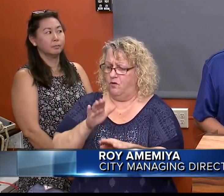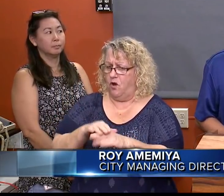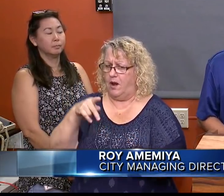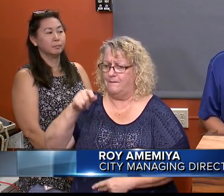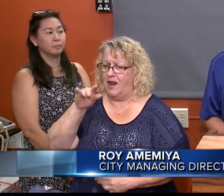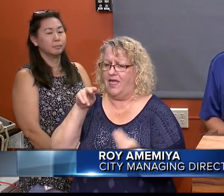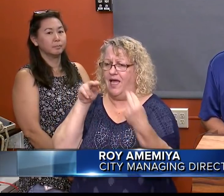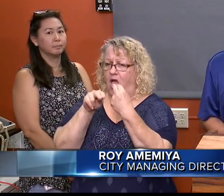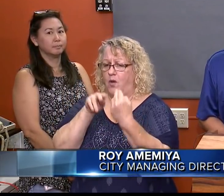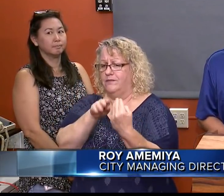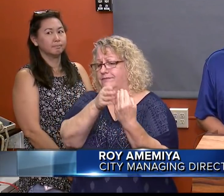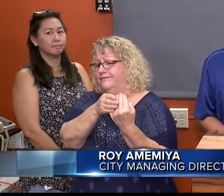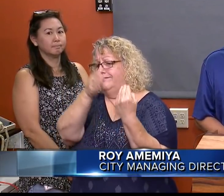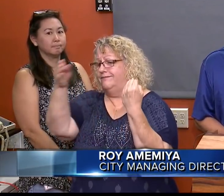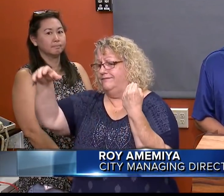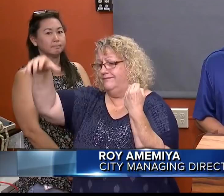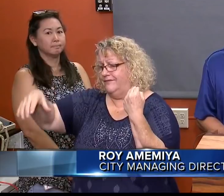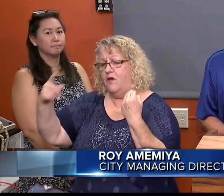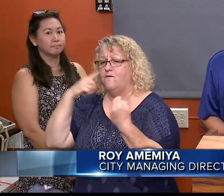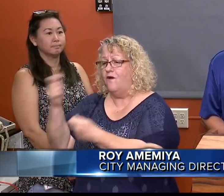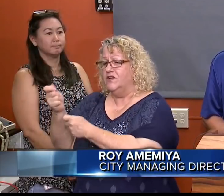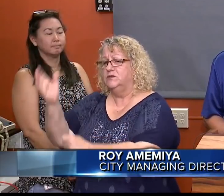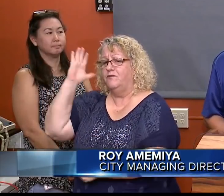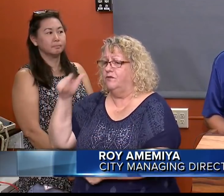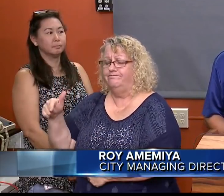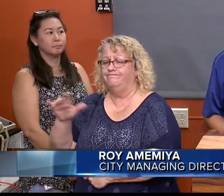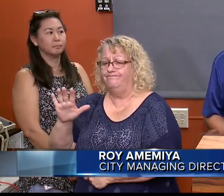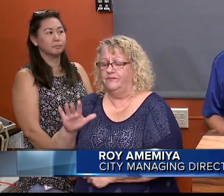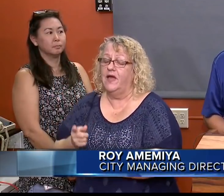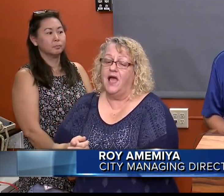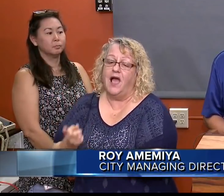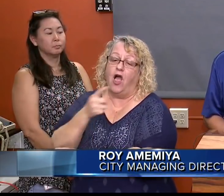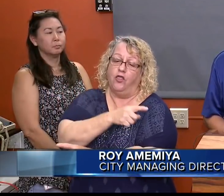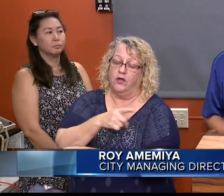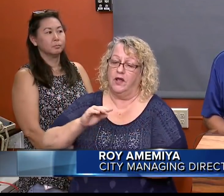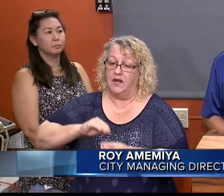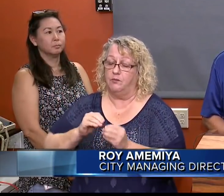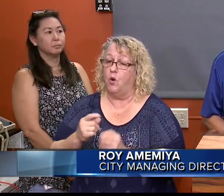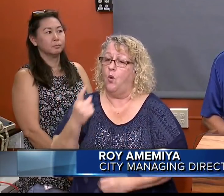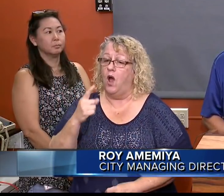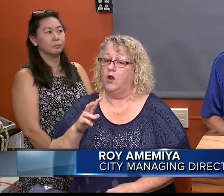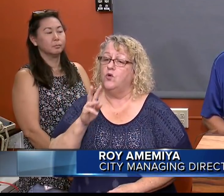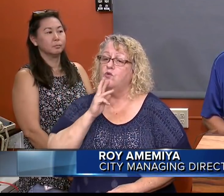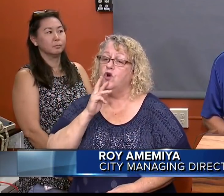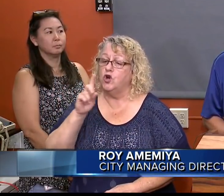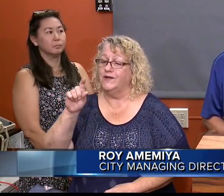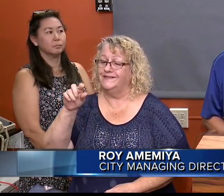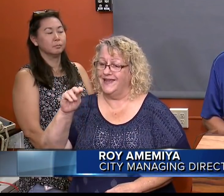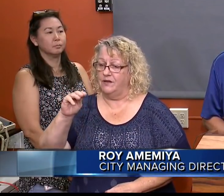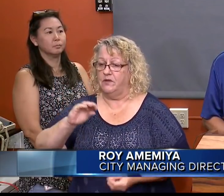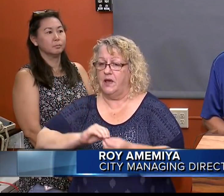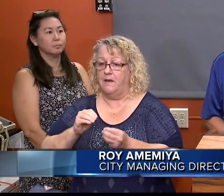CATFISH. WHICH IS RESERVOIR NUMBER 4, I BELIEVE.